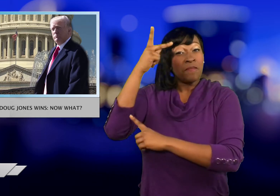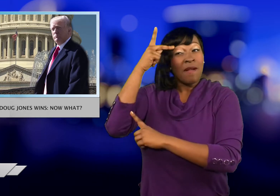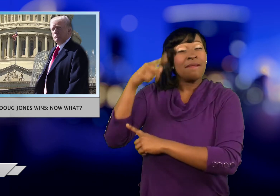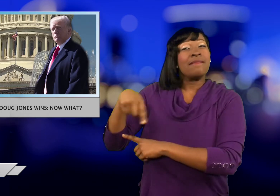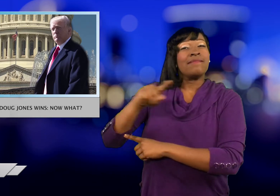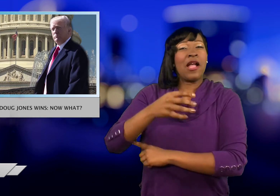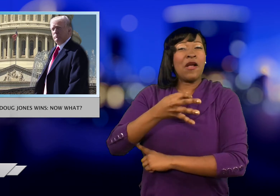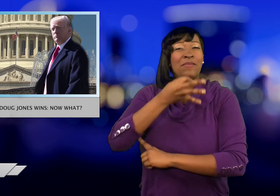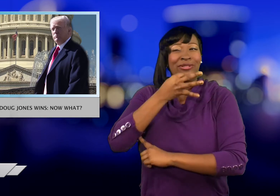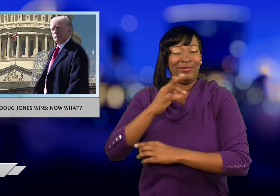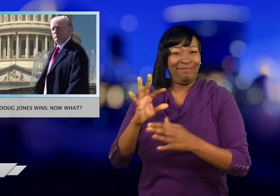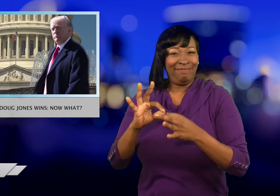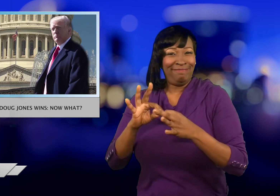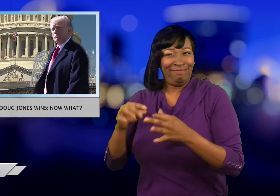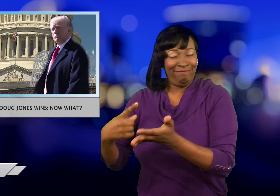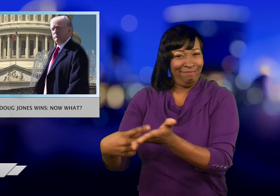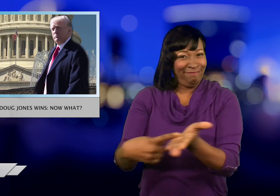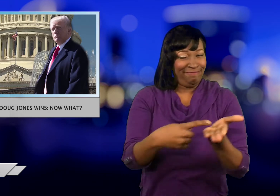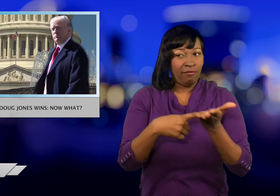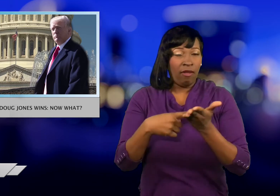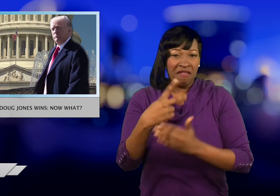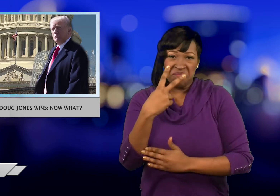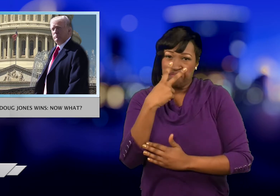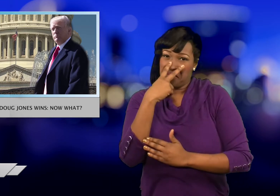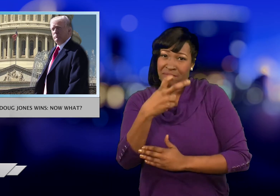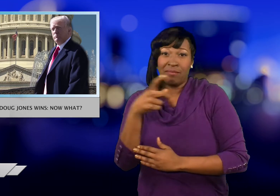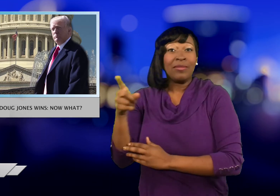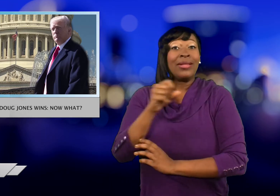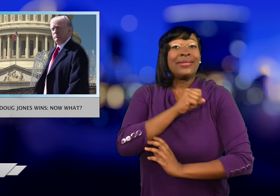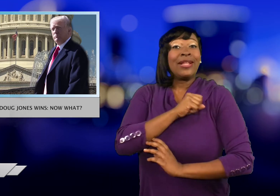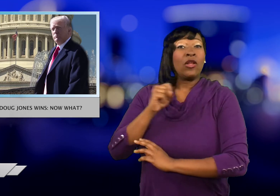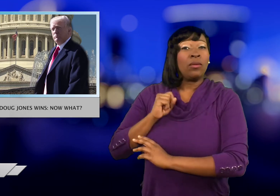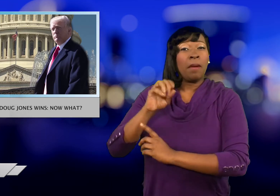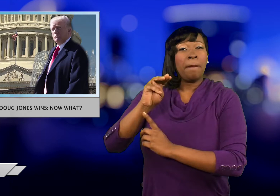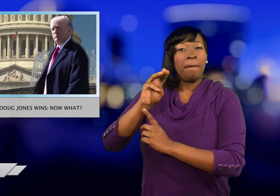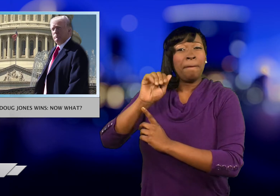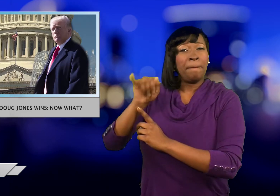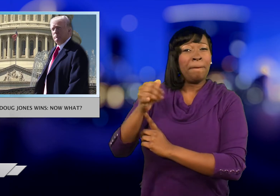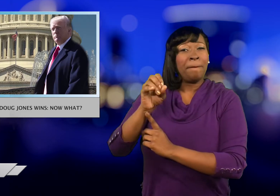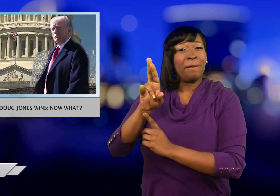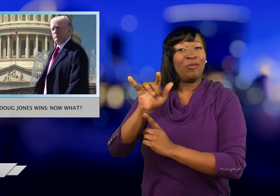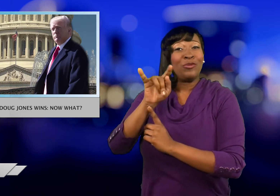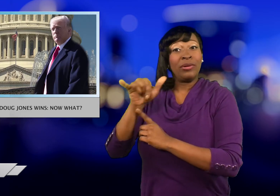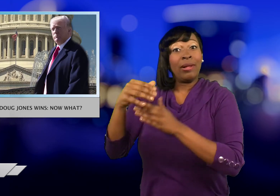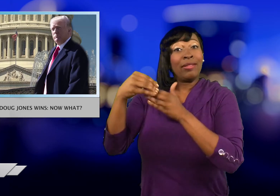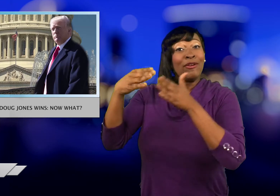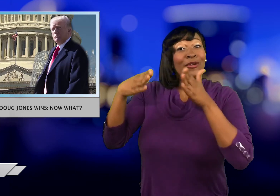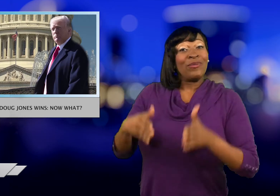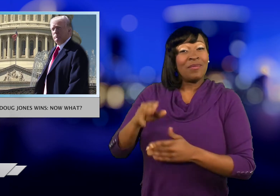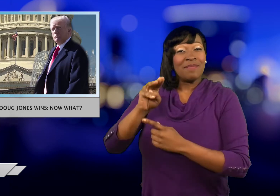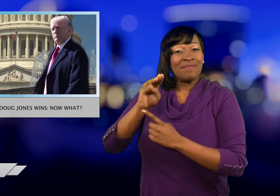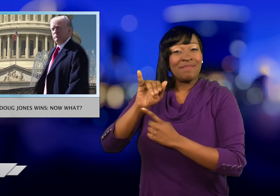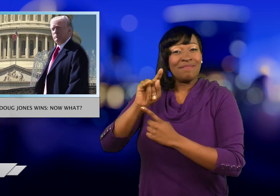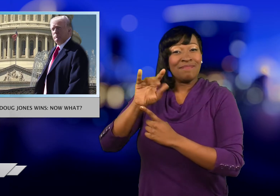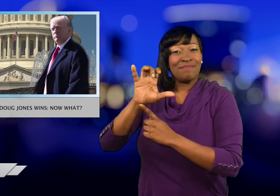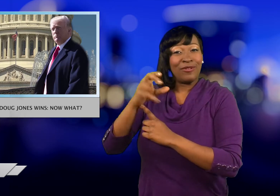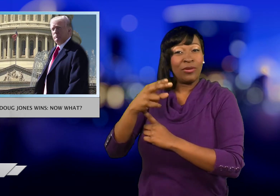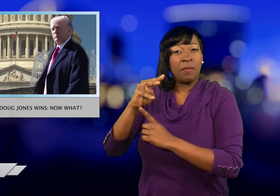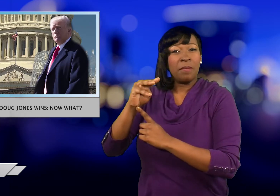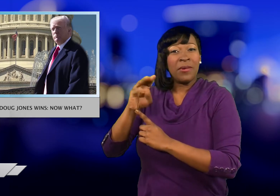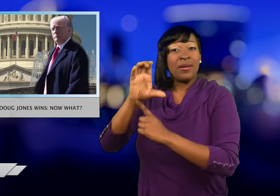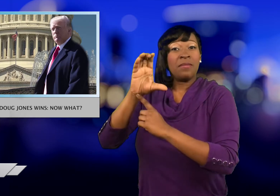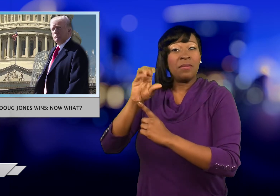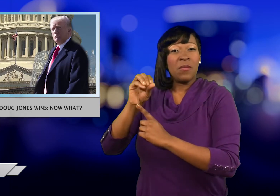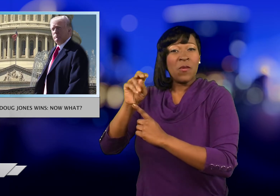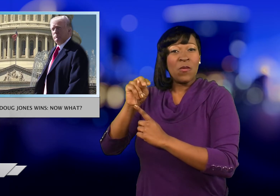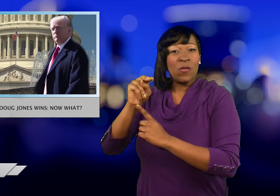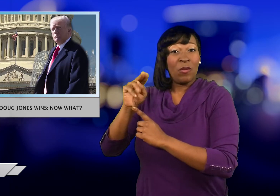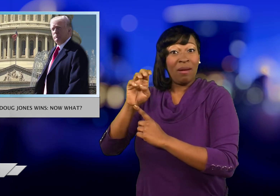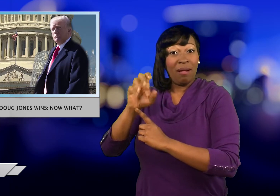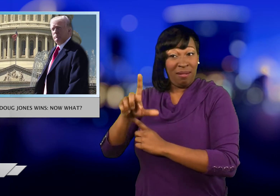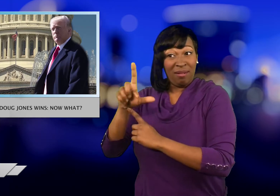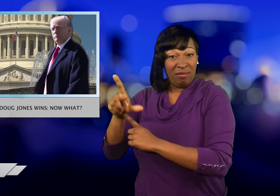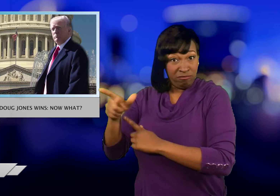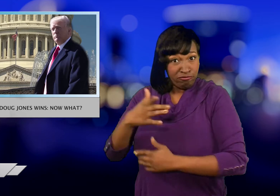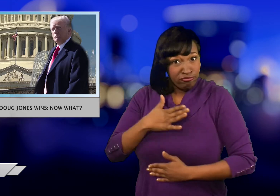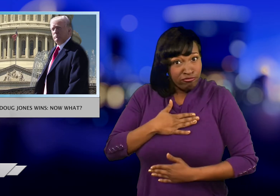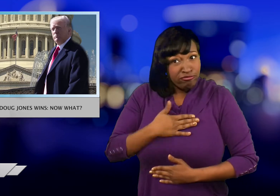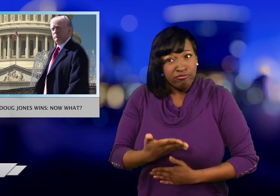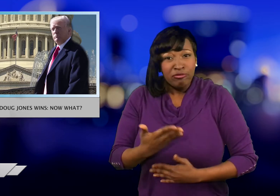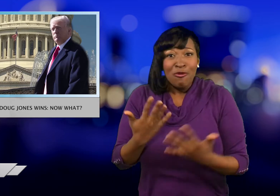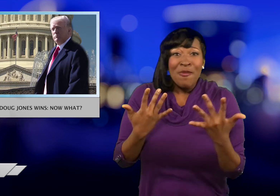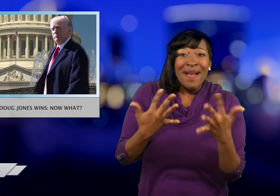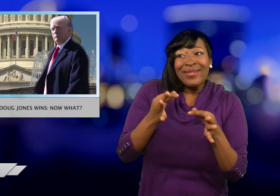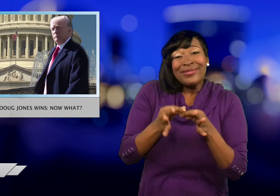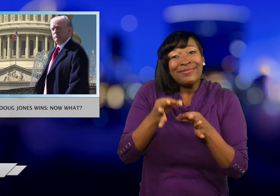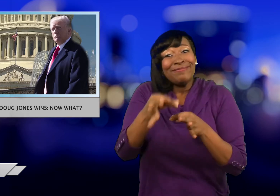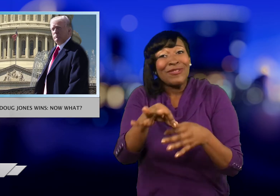Political experts say it is not likely Senate majority leader Mitch McConnell